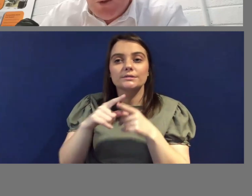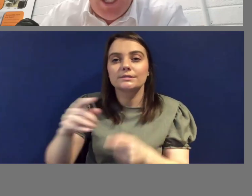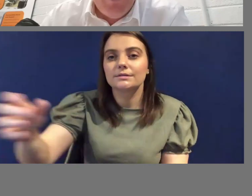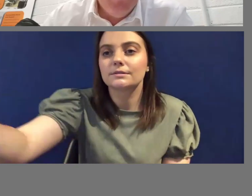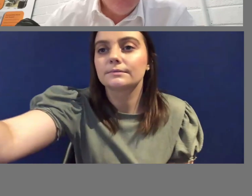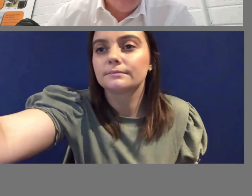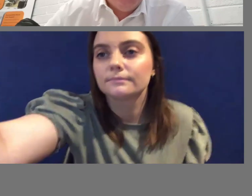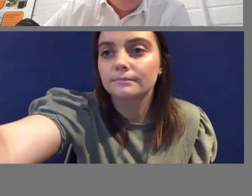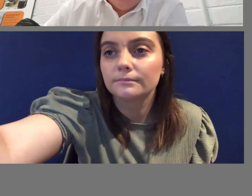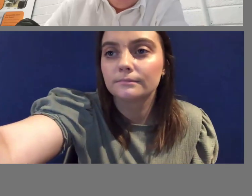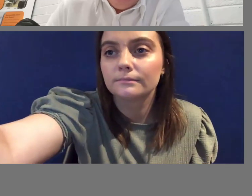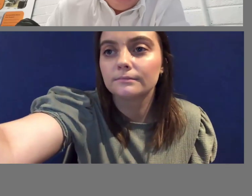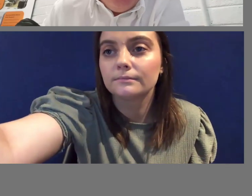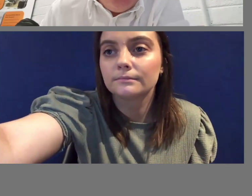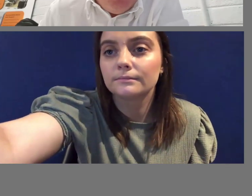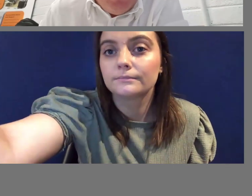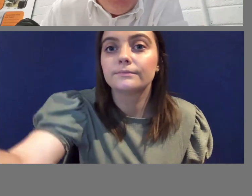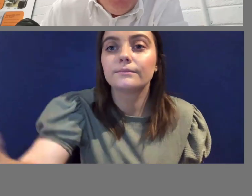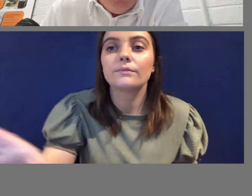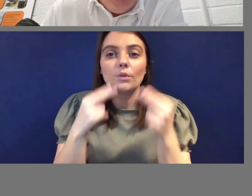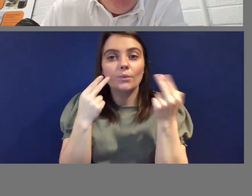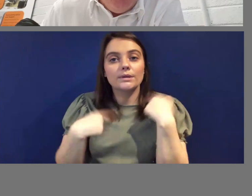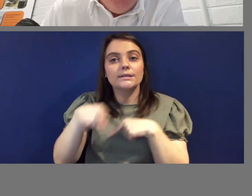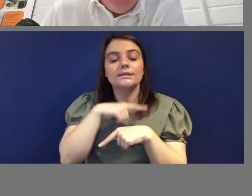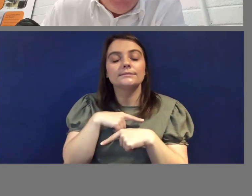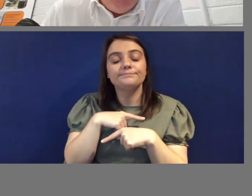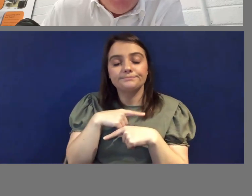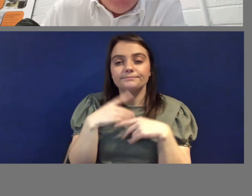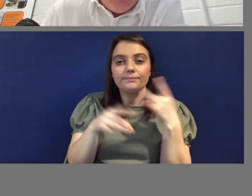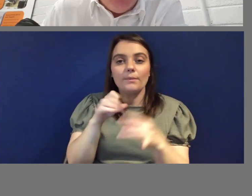so again what we have is we need to make sure that you know that people can easy navigate around